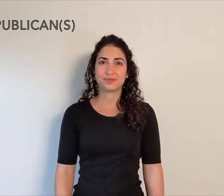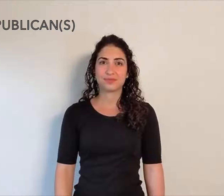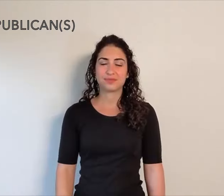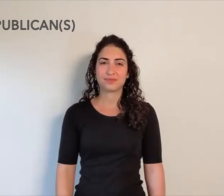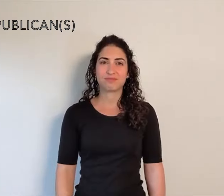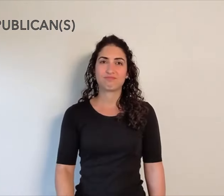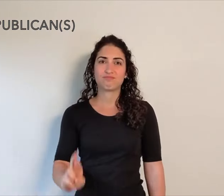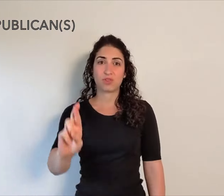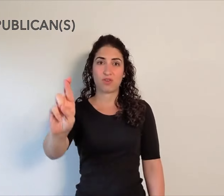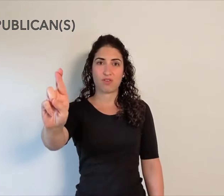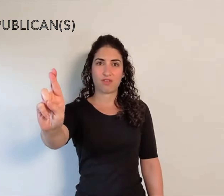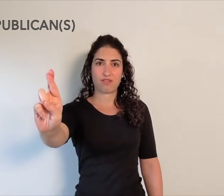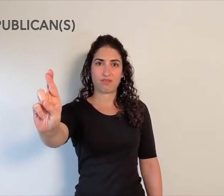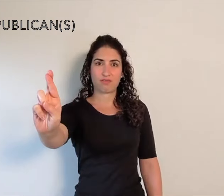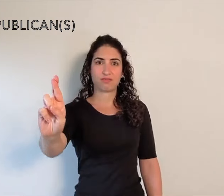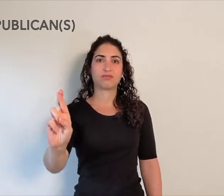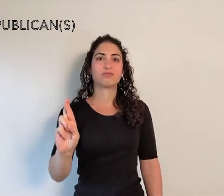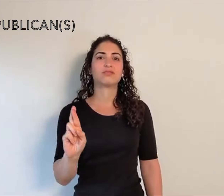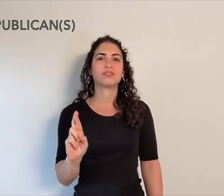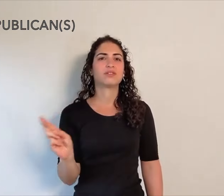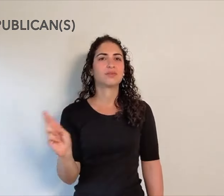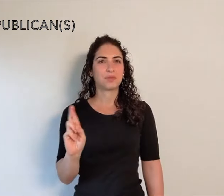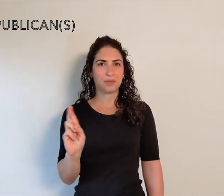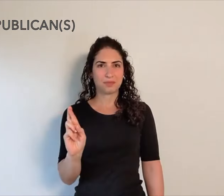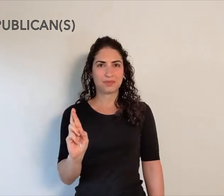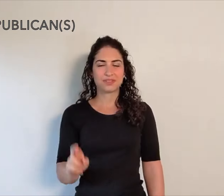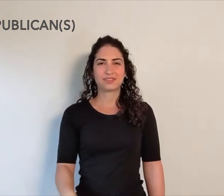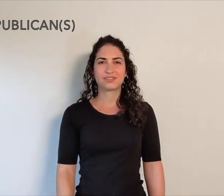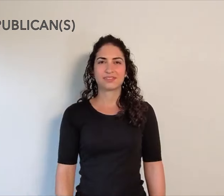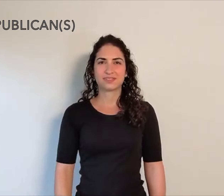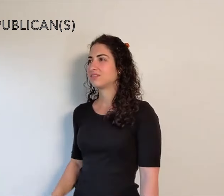Now, an "R" handshape: REPUBLICAN